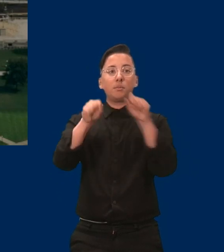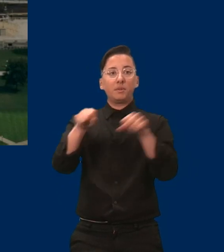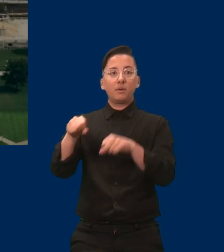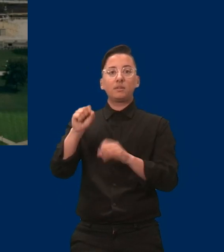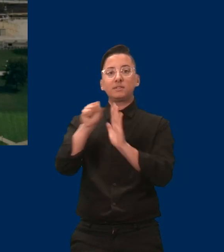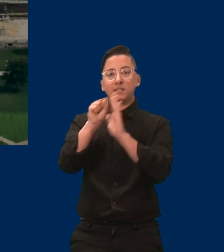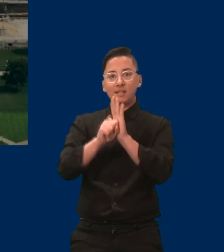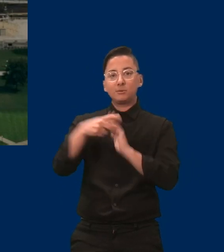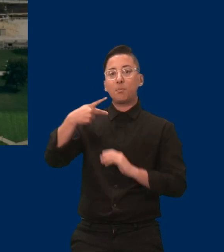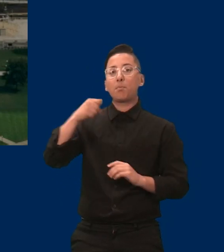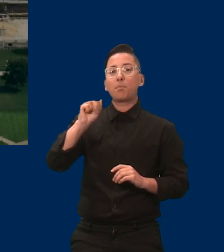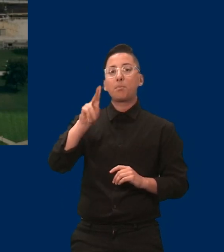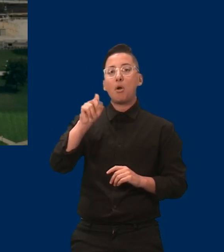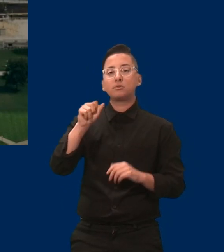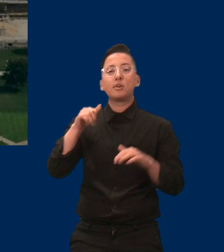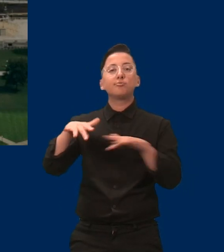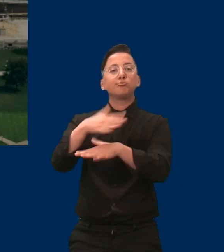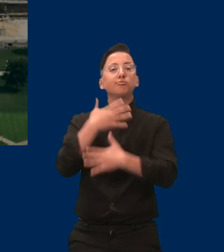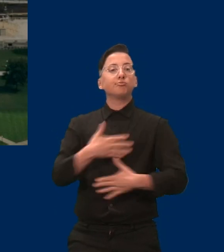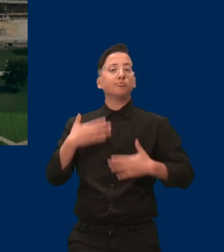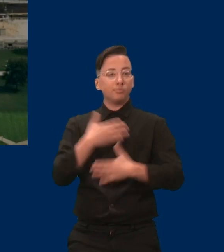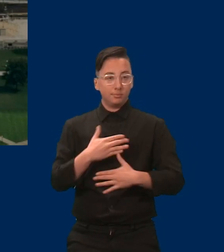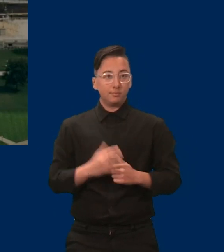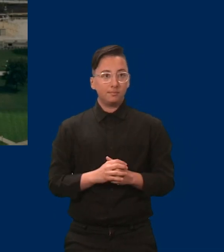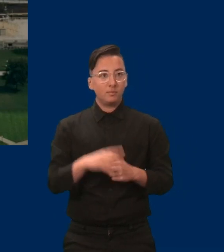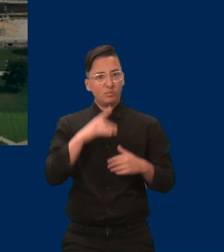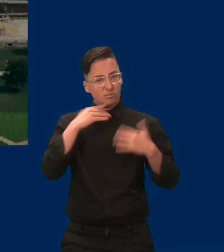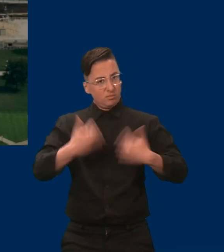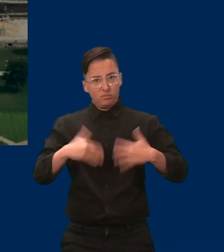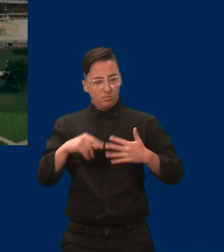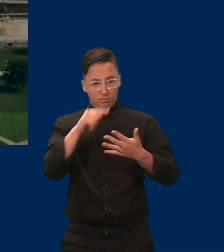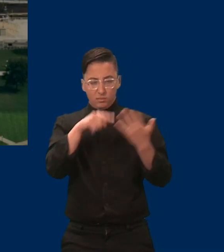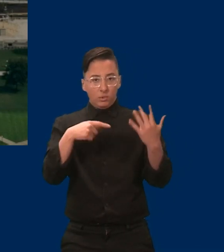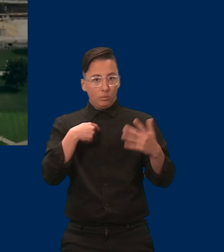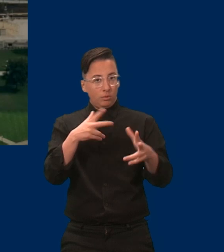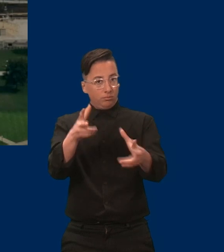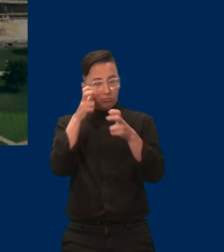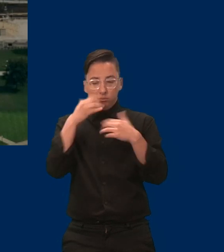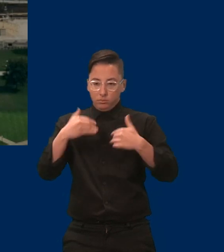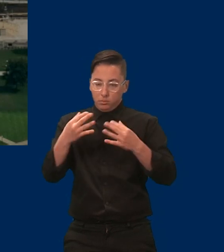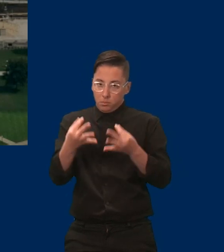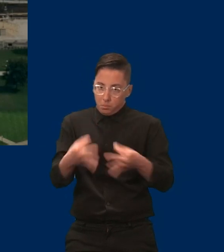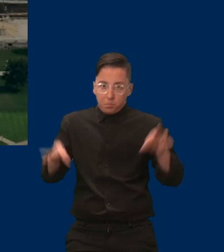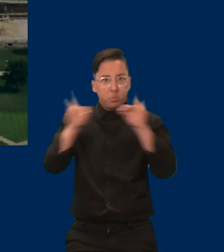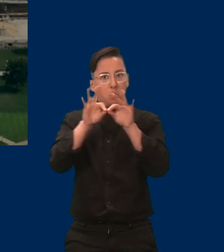by the results of this legislative survey. We also met with lots of different constituents